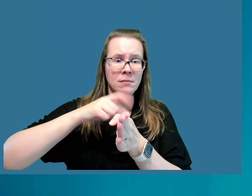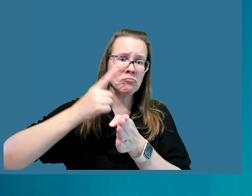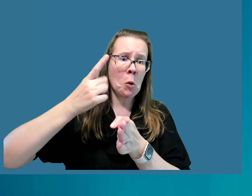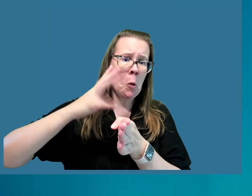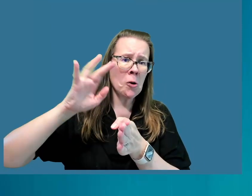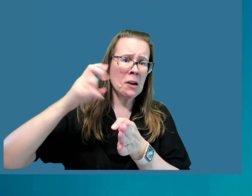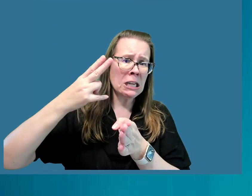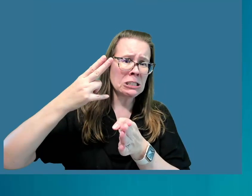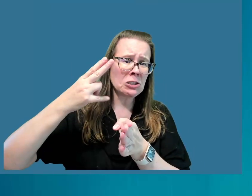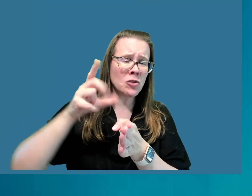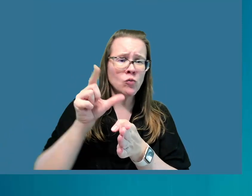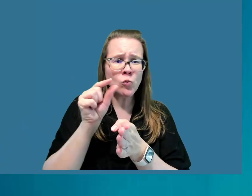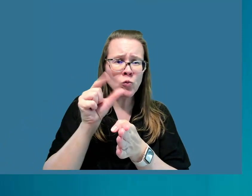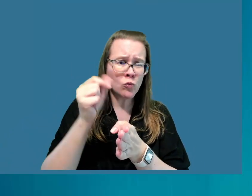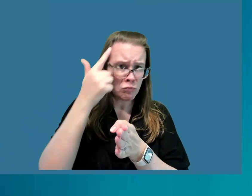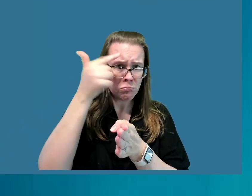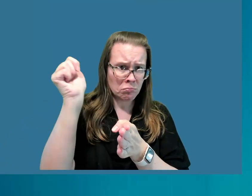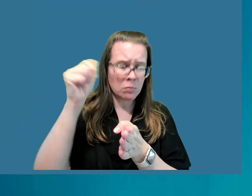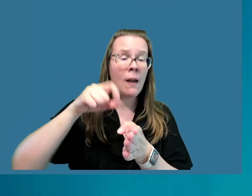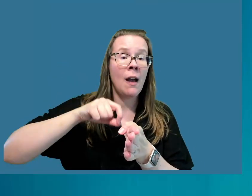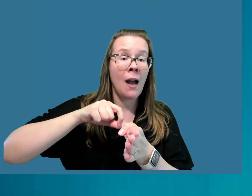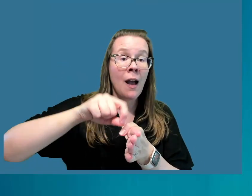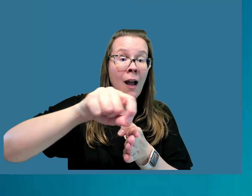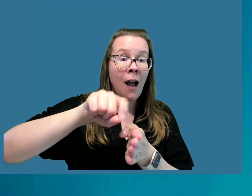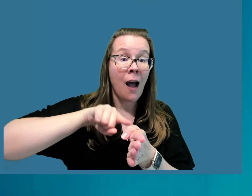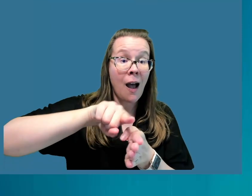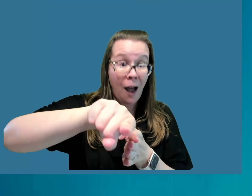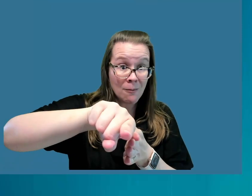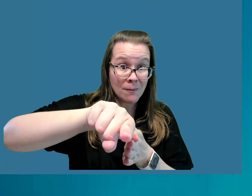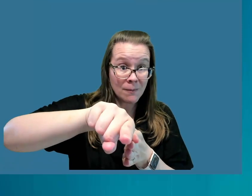And draw a line up in the opposite direction, and then scoot over and draw a line towards